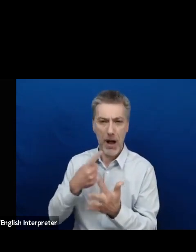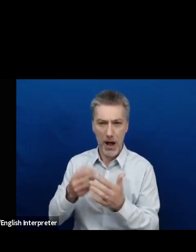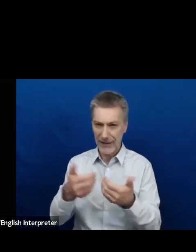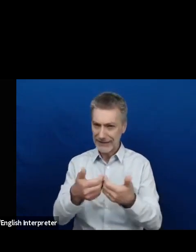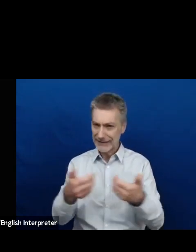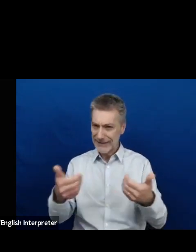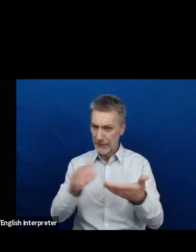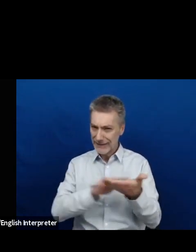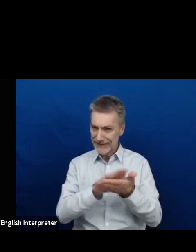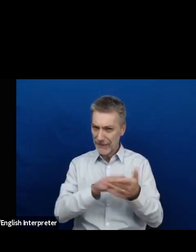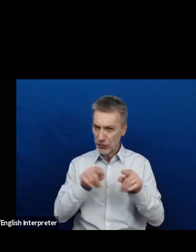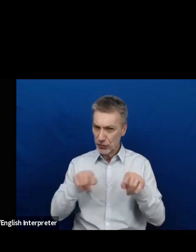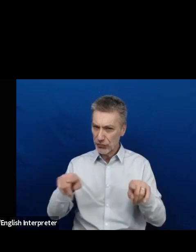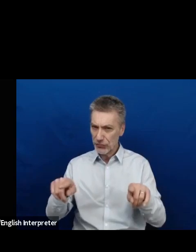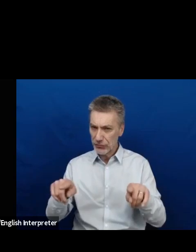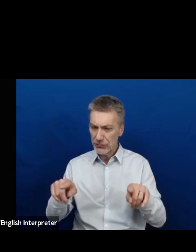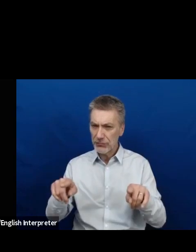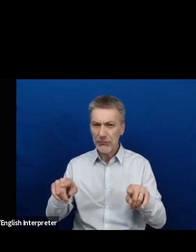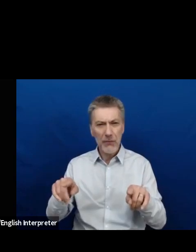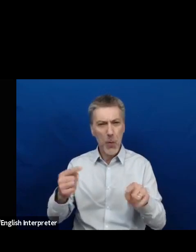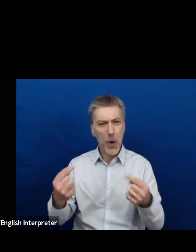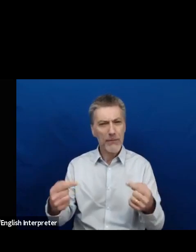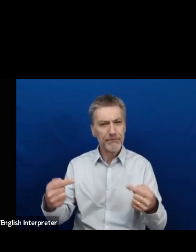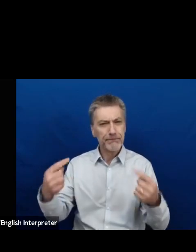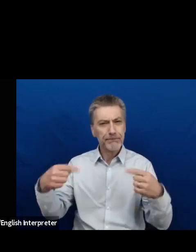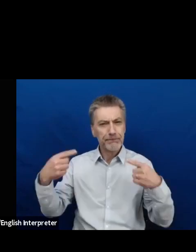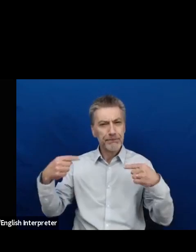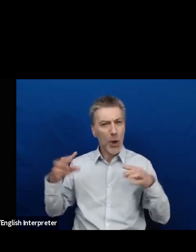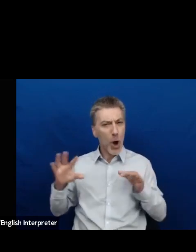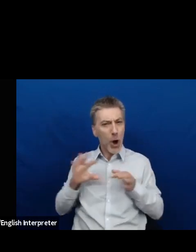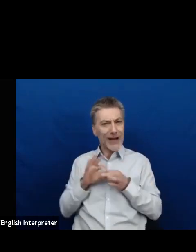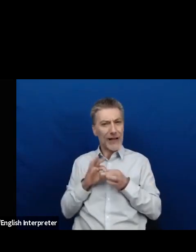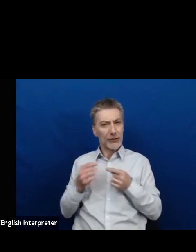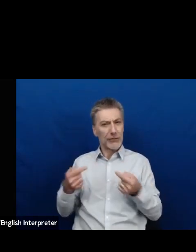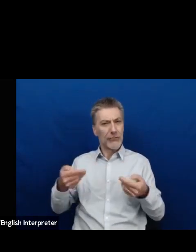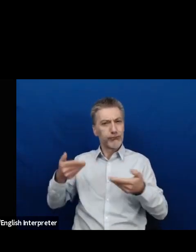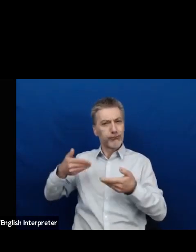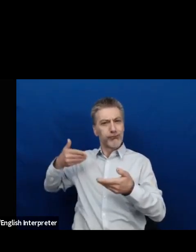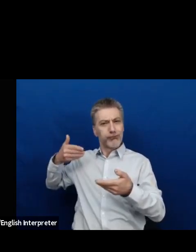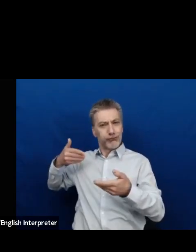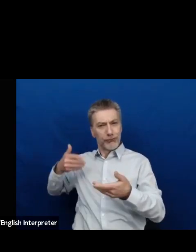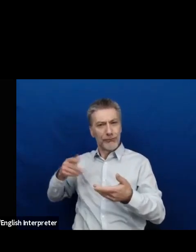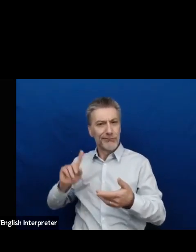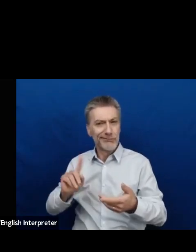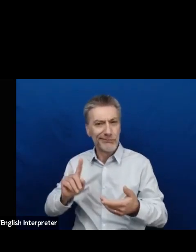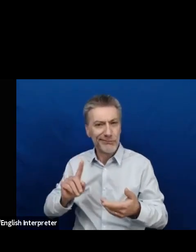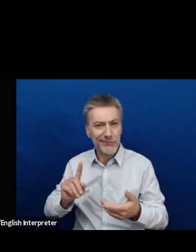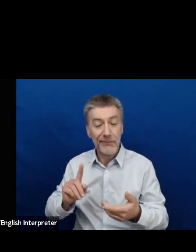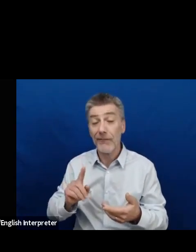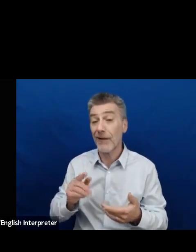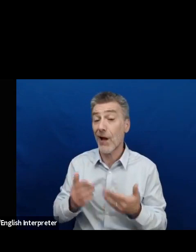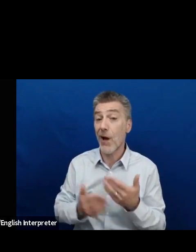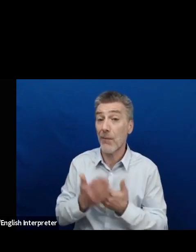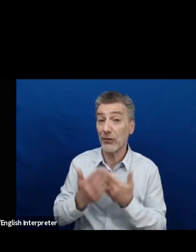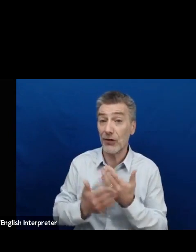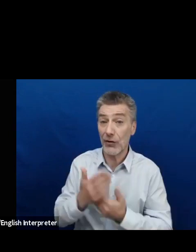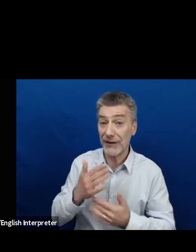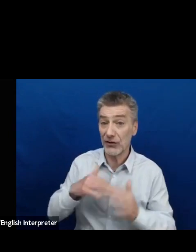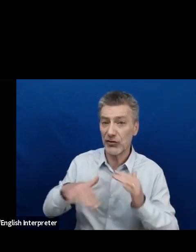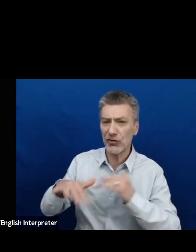more stratified than is usually acknowledged. This has implications for contemporary